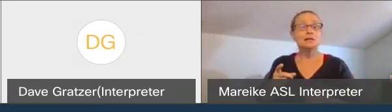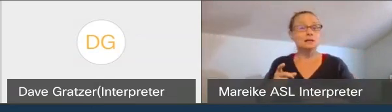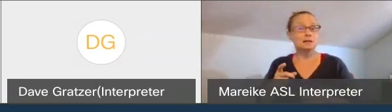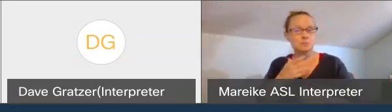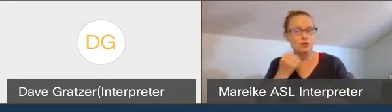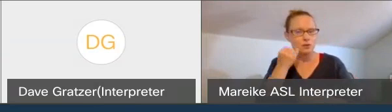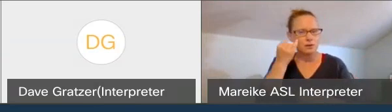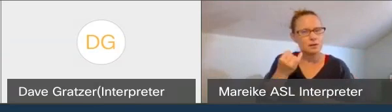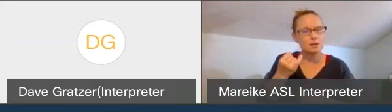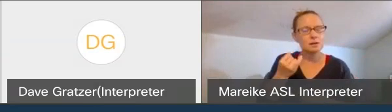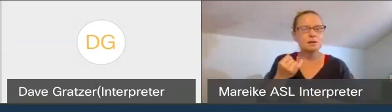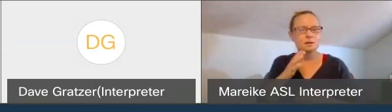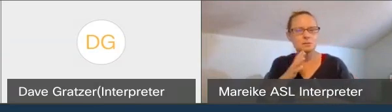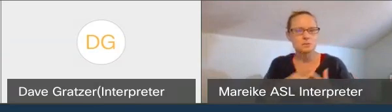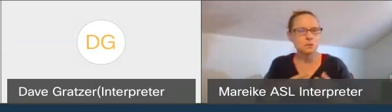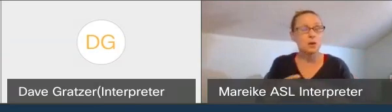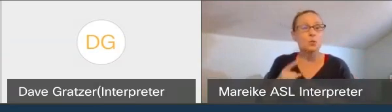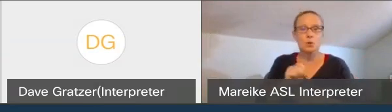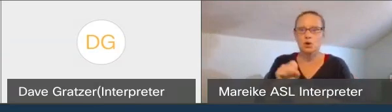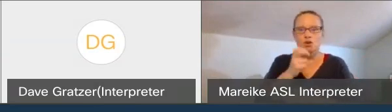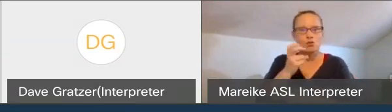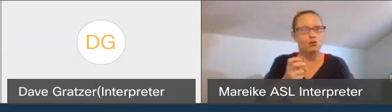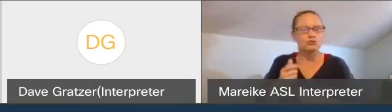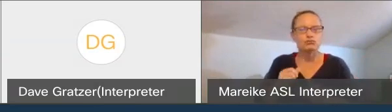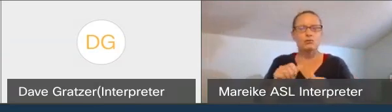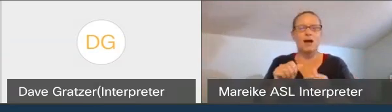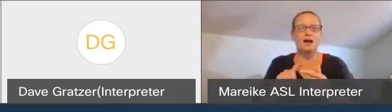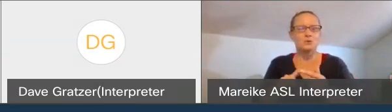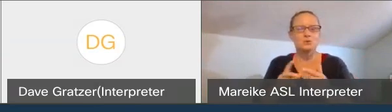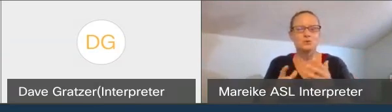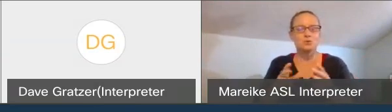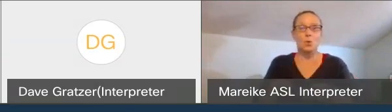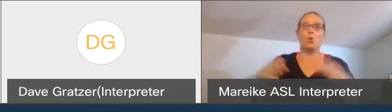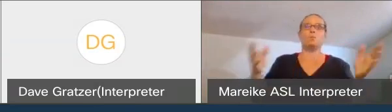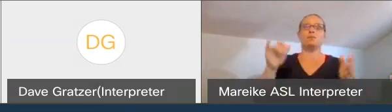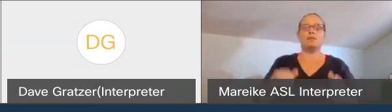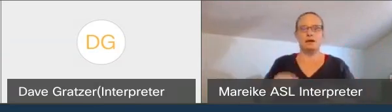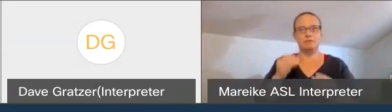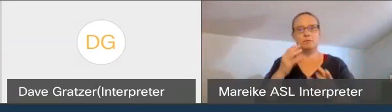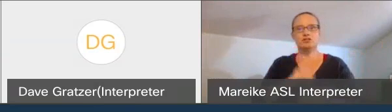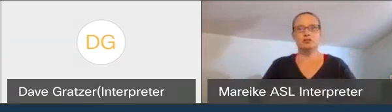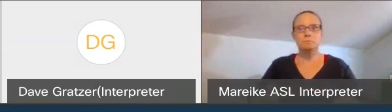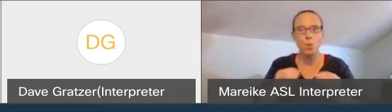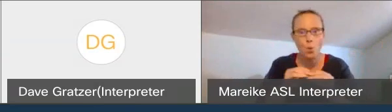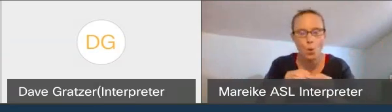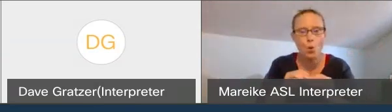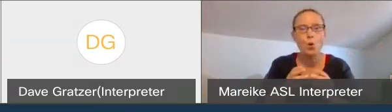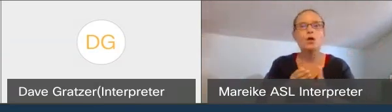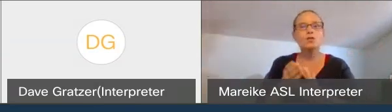We're working strenuously to try to, uh, you know, open that up even more, um, through consented agreements